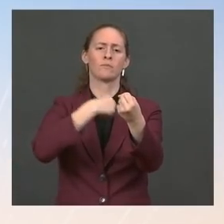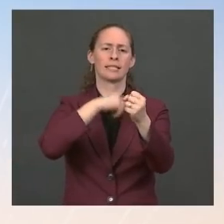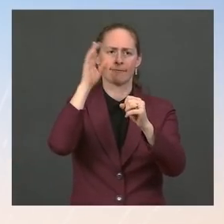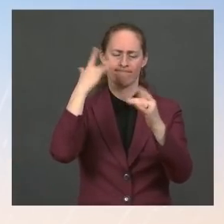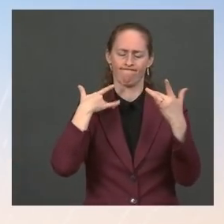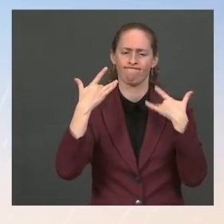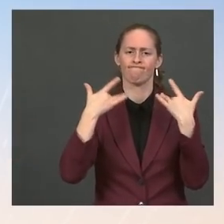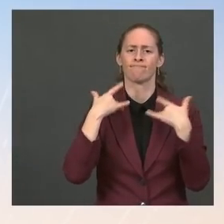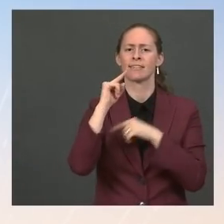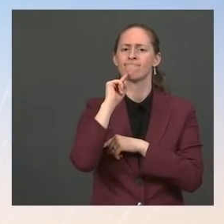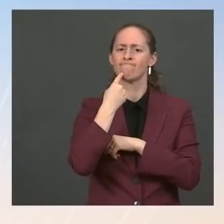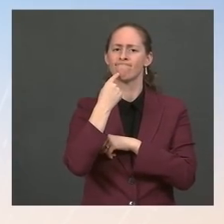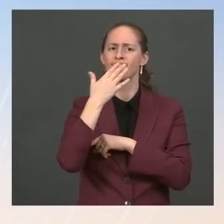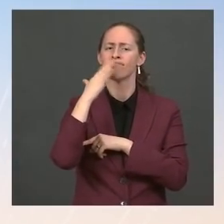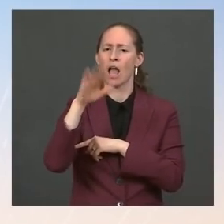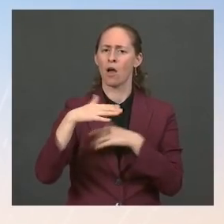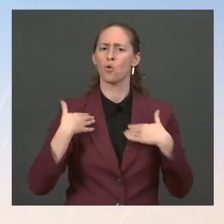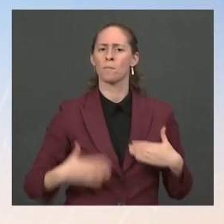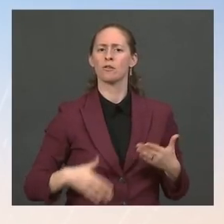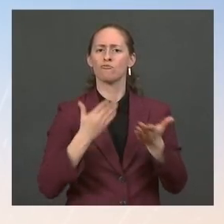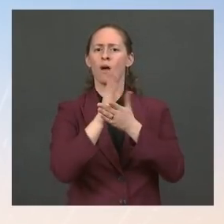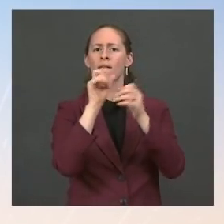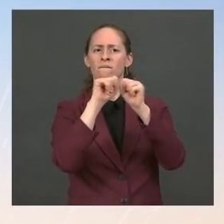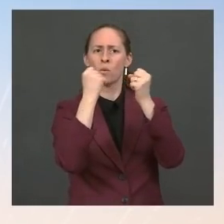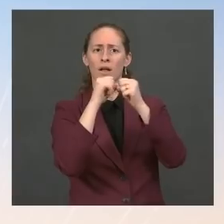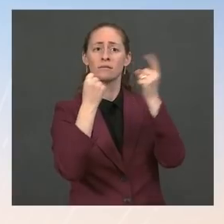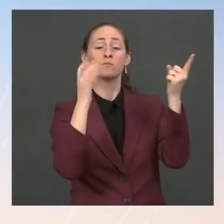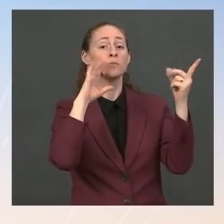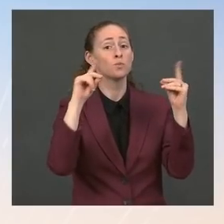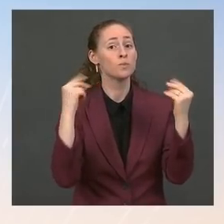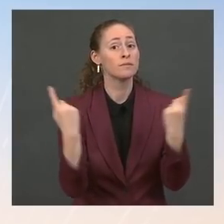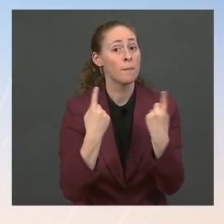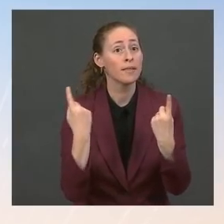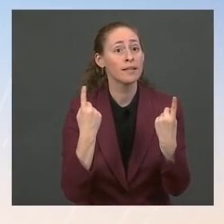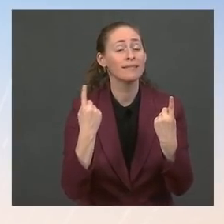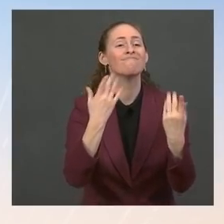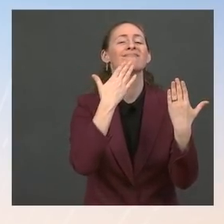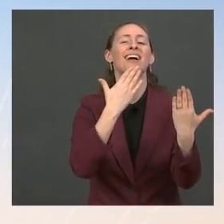as the President's record shows. Okay, thanks, everyone. The Press: Jen, you thanked the vaccine.